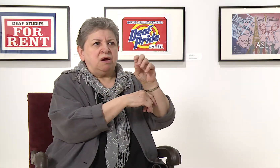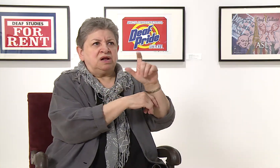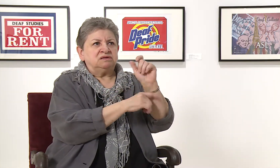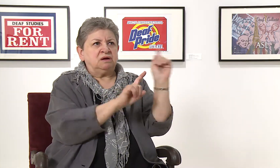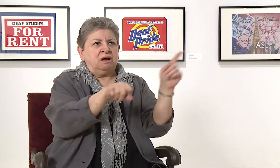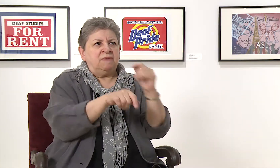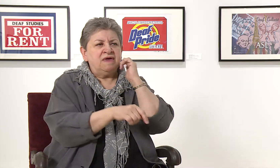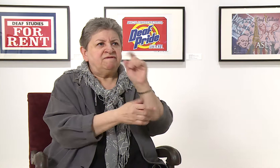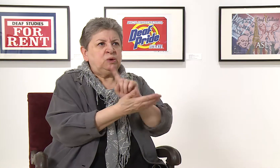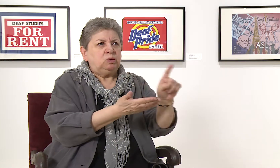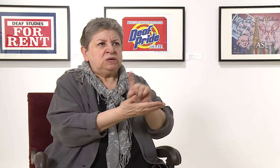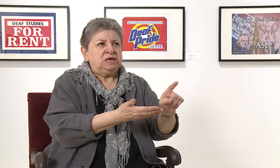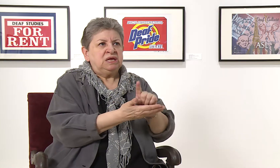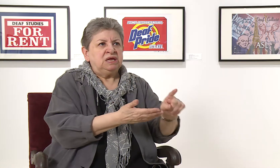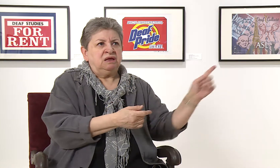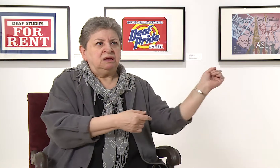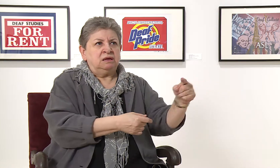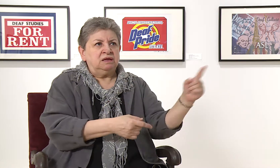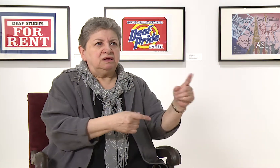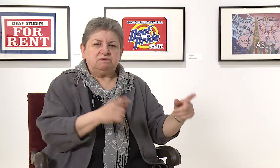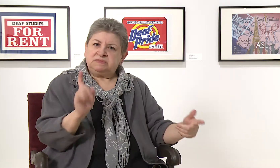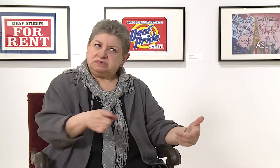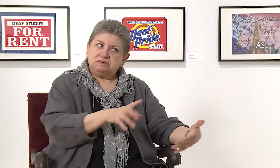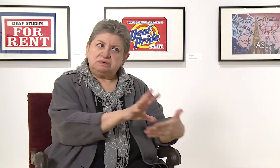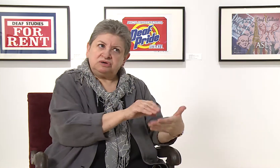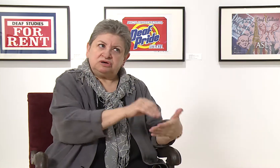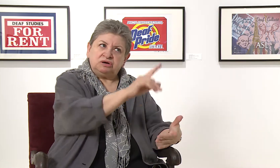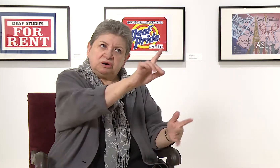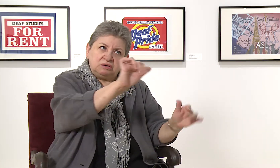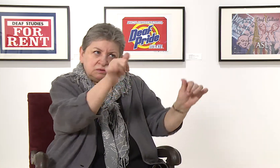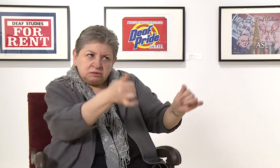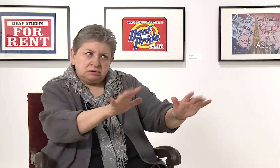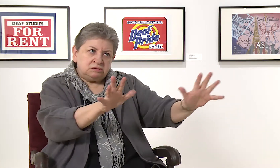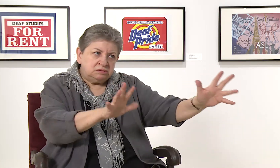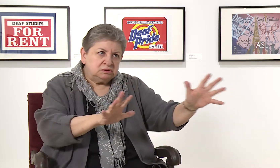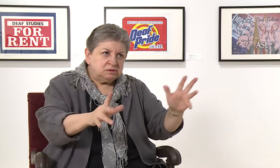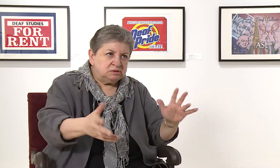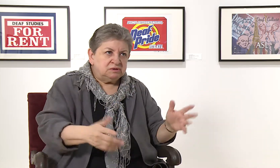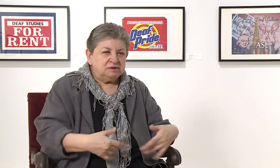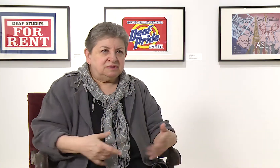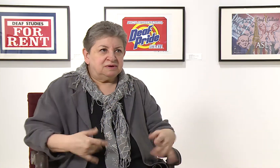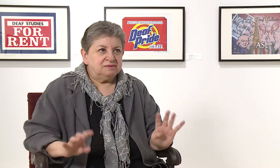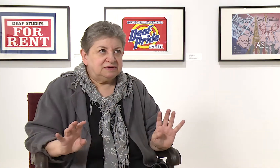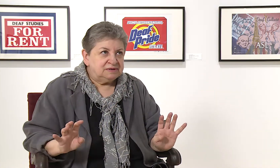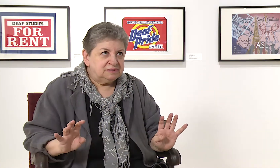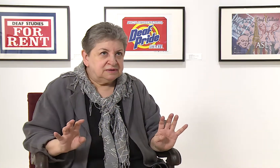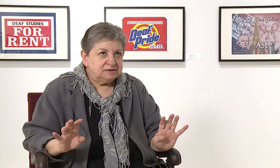of learning from the masters. We would have nude models come every week